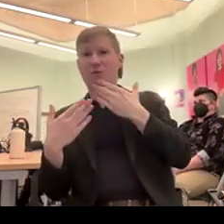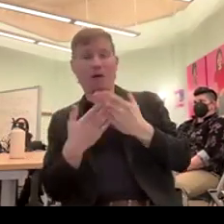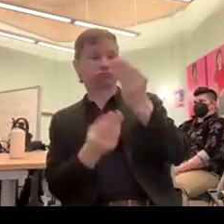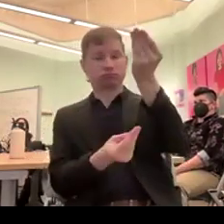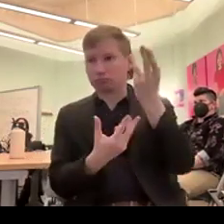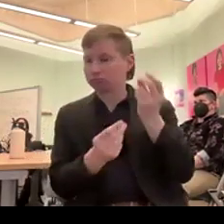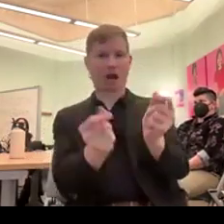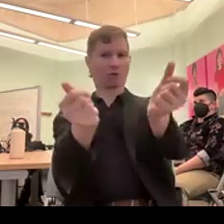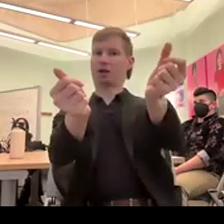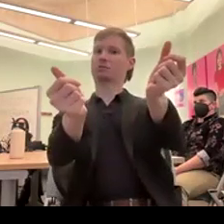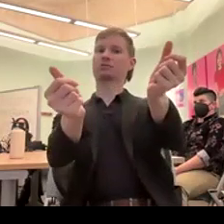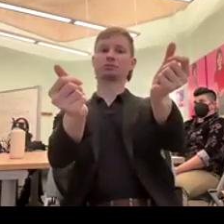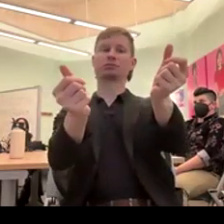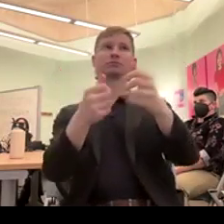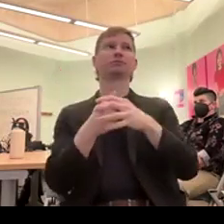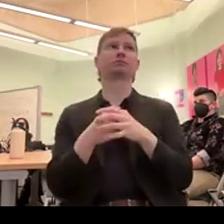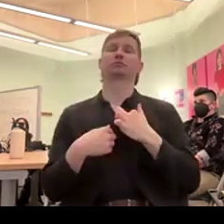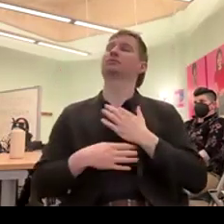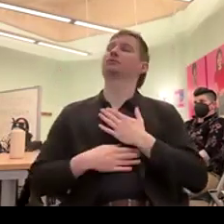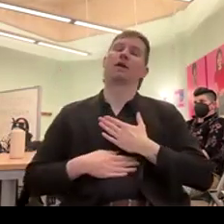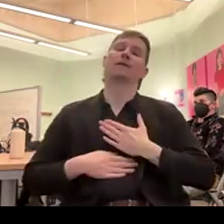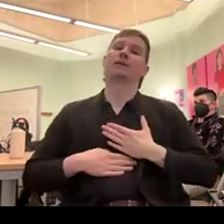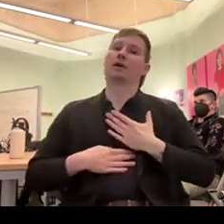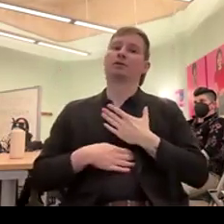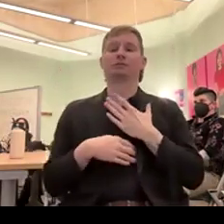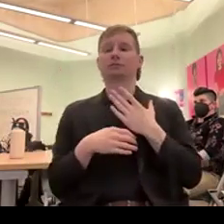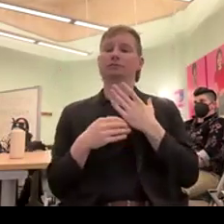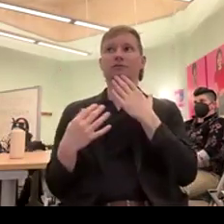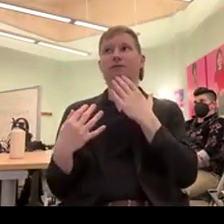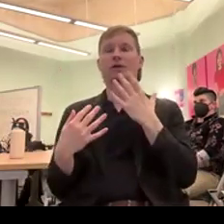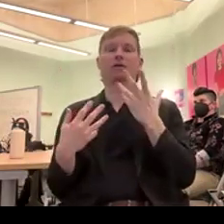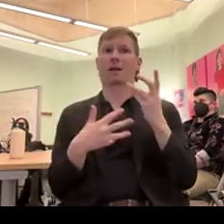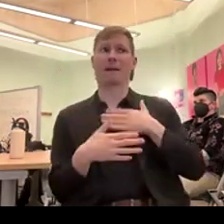vacation time," "if you're not feeling well, please let me know right away," you know. I'm